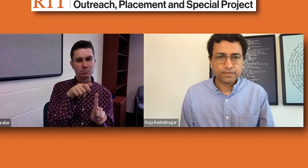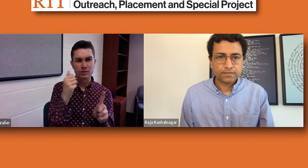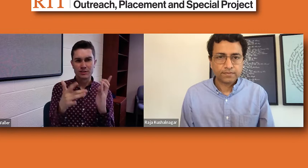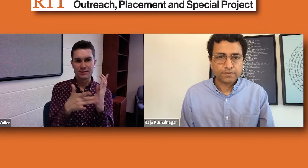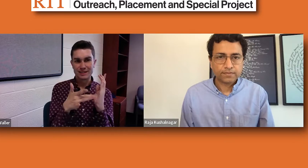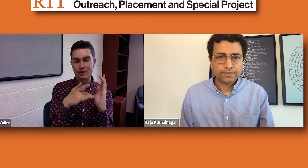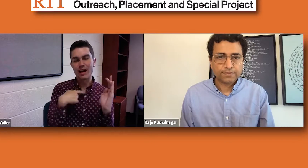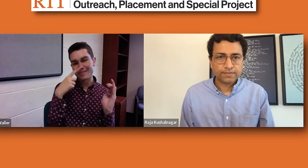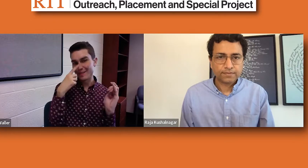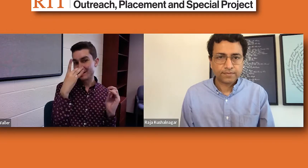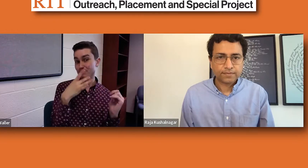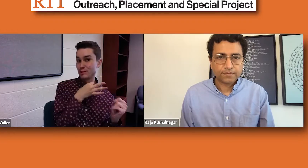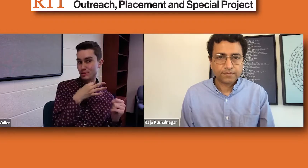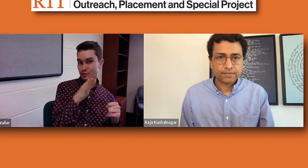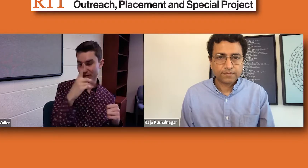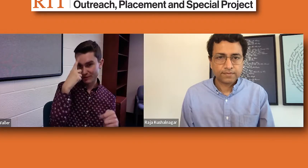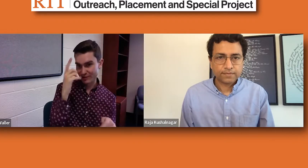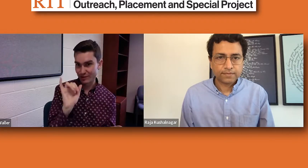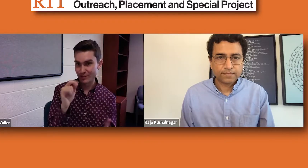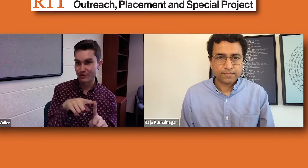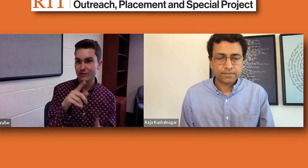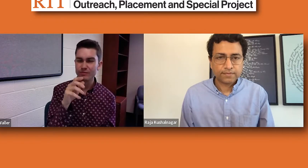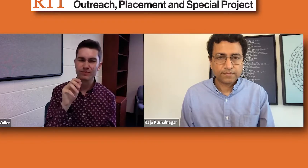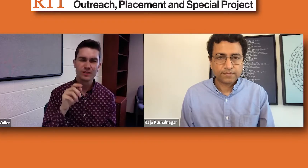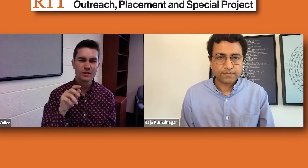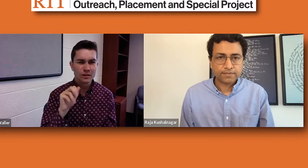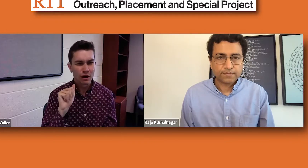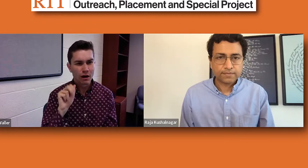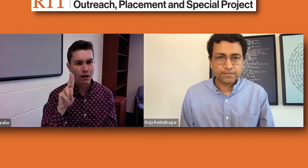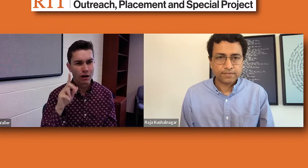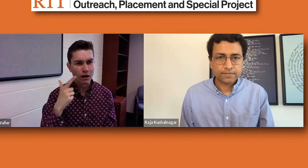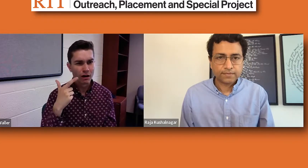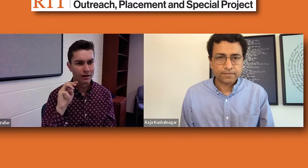So one person asked a question about technology,